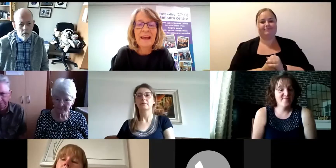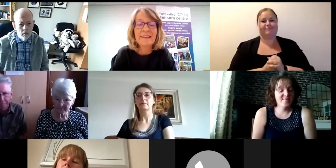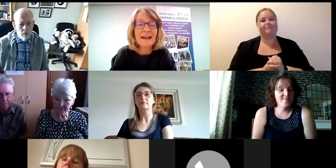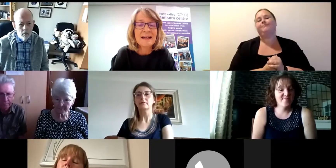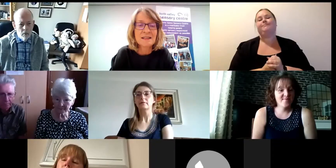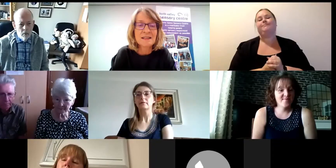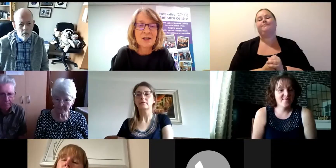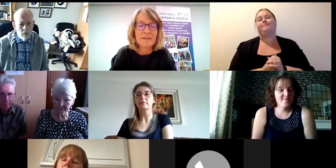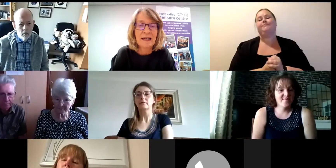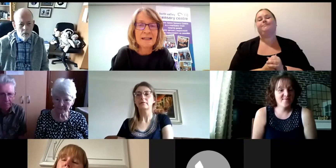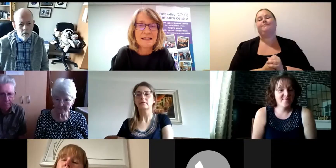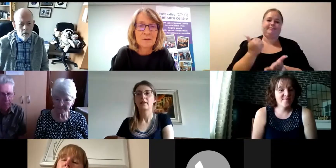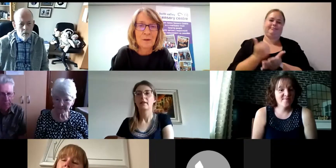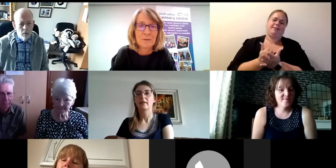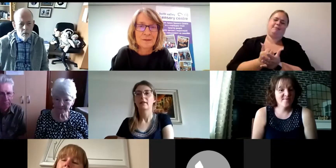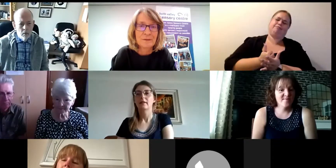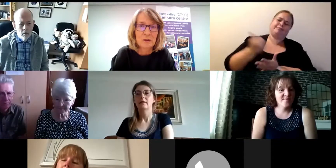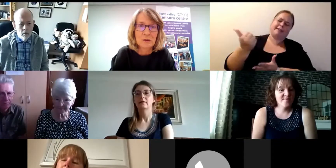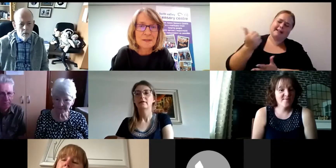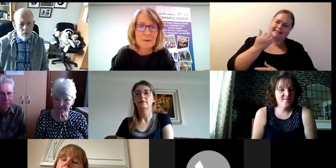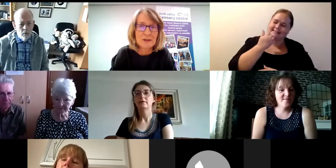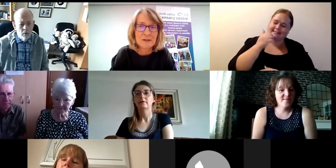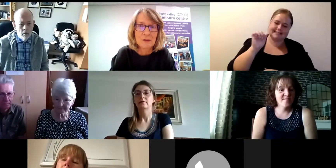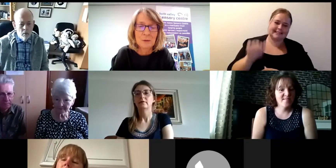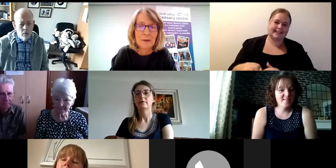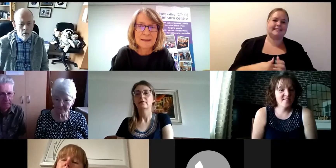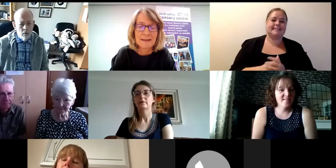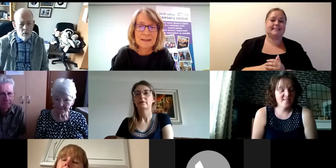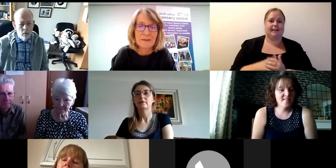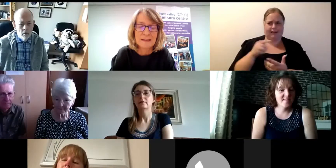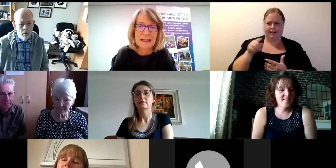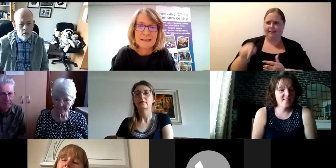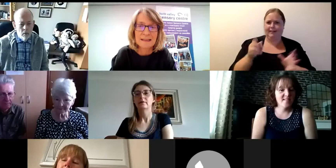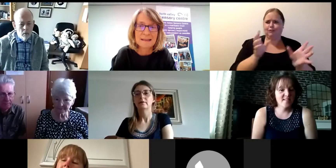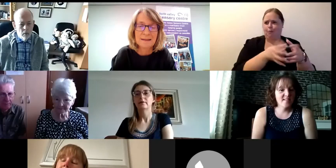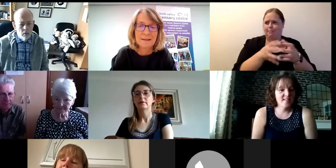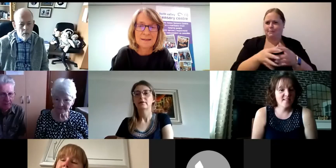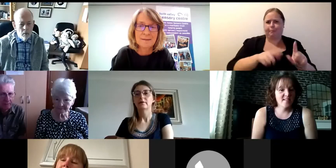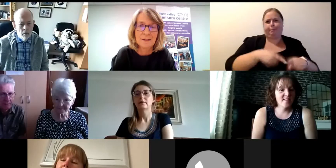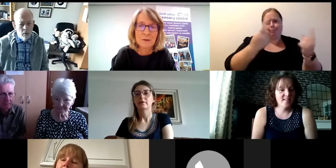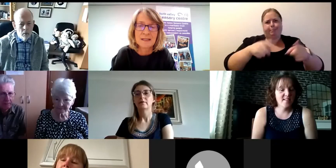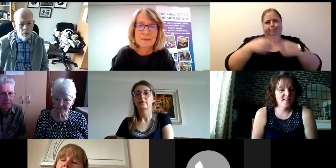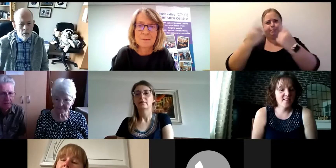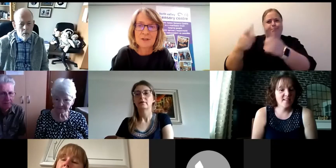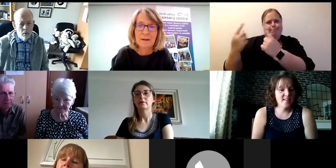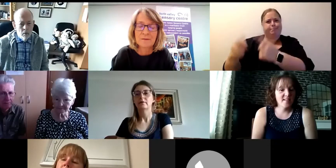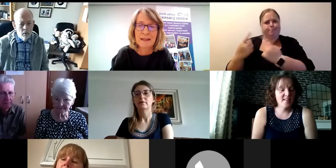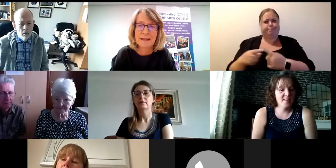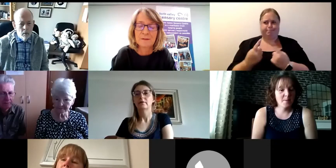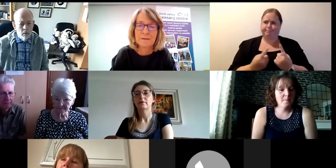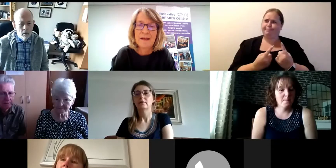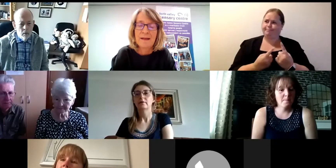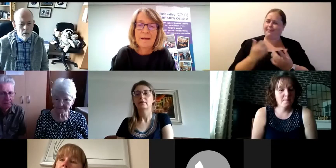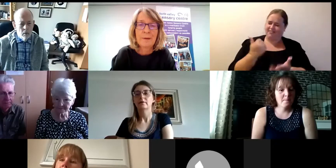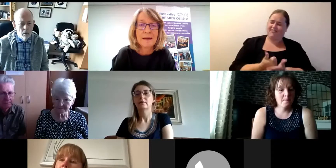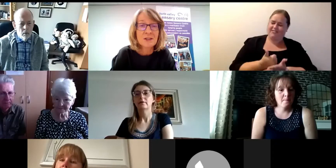And that is such a variety of different groups which is fantastic and you sometimes have